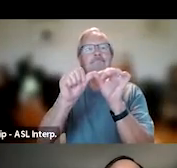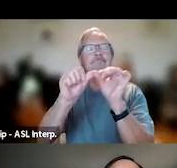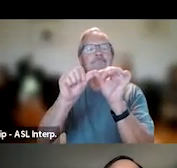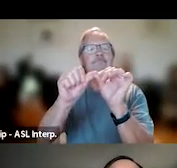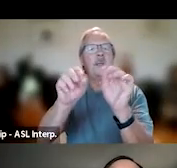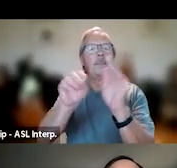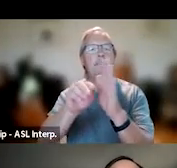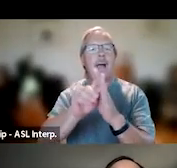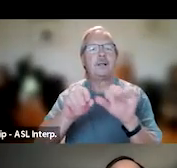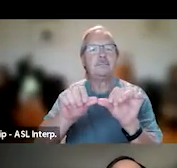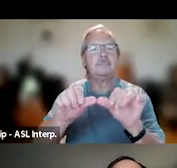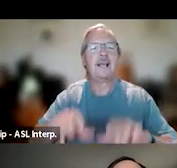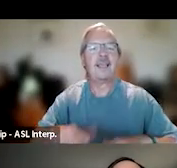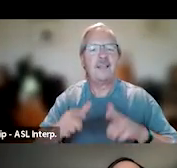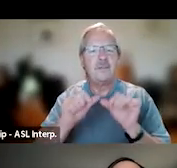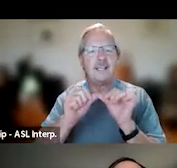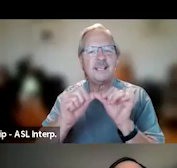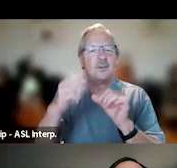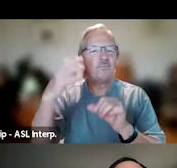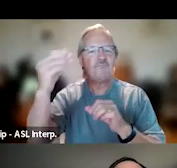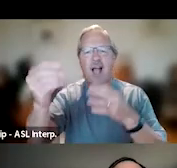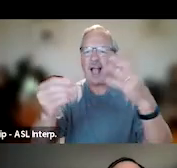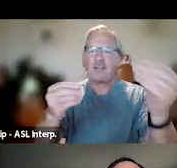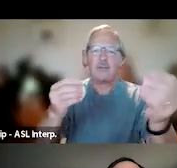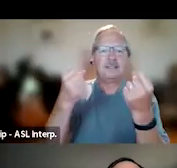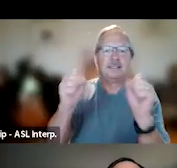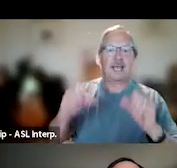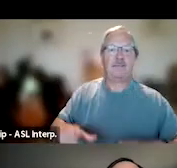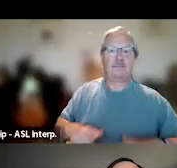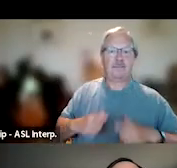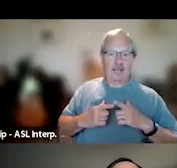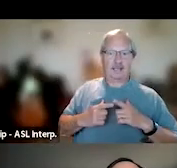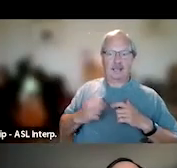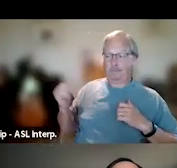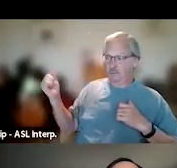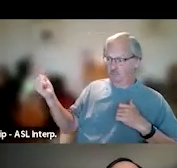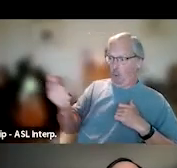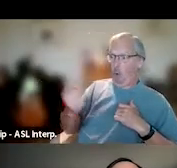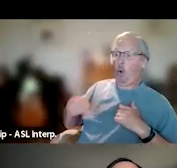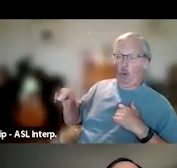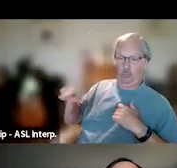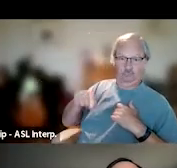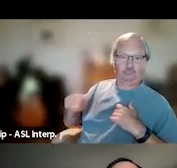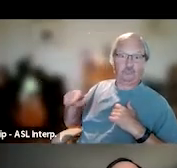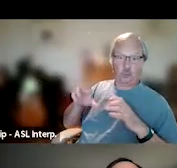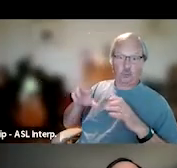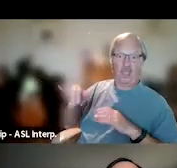and continue to go out there and save lives because that's what you all have been doing all these years. When you're doing a SOAR application,